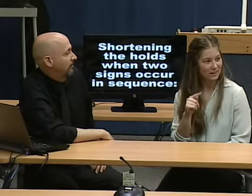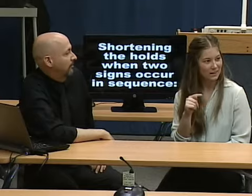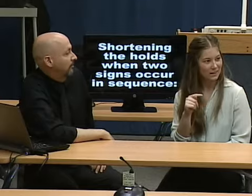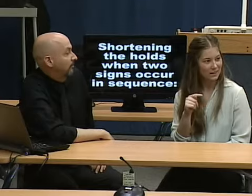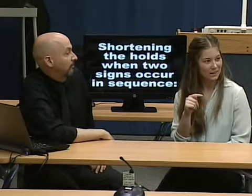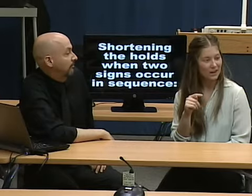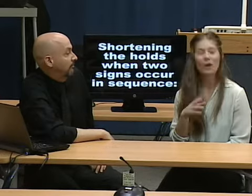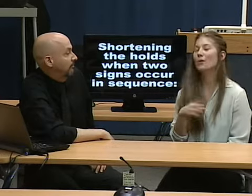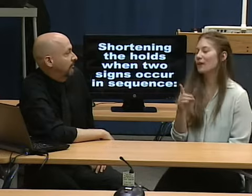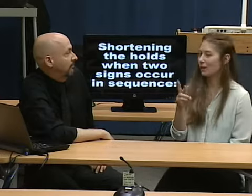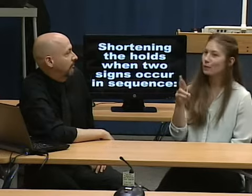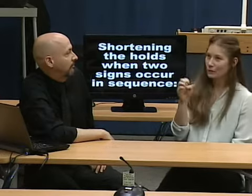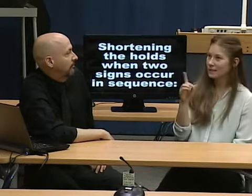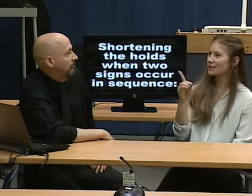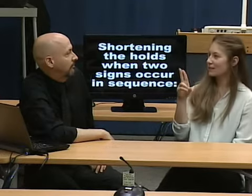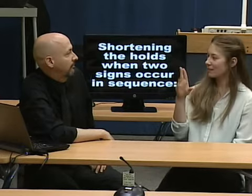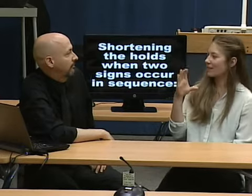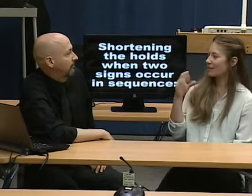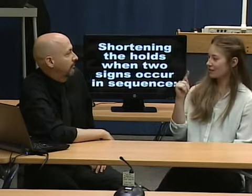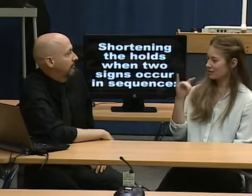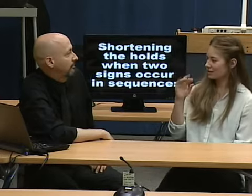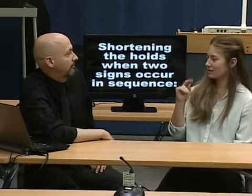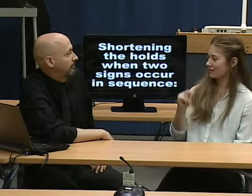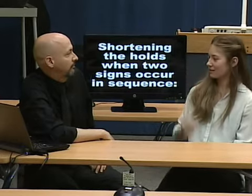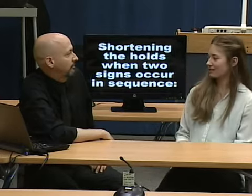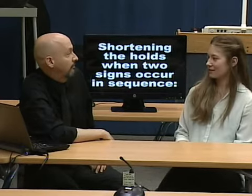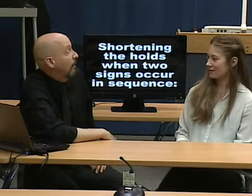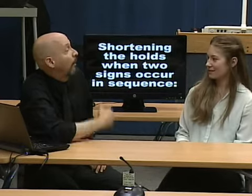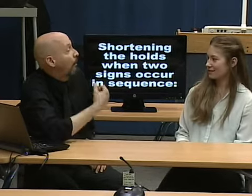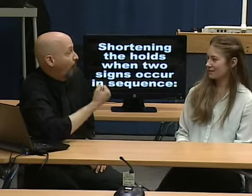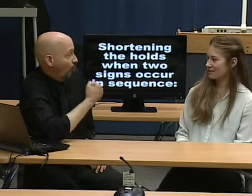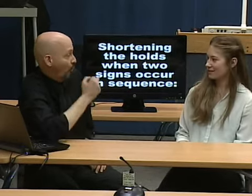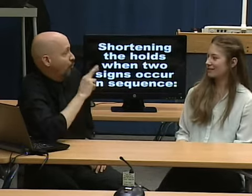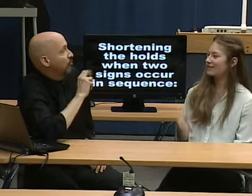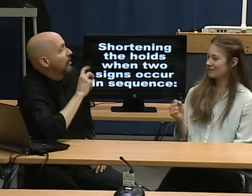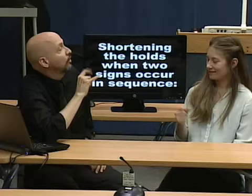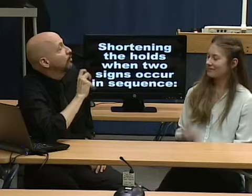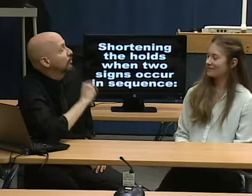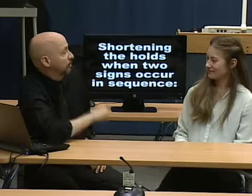Oh! R-E-D-U-C-T-I-O-N Hold R-E-D-U-C-T-I-O-N